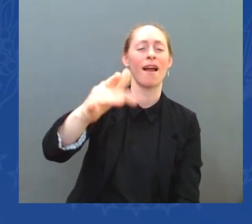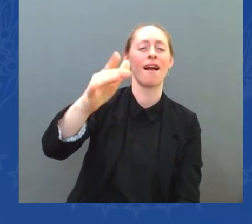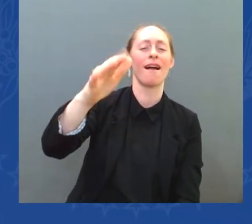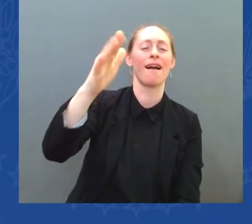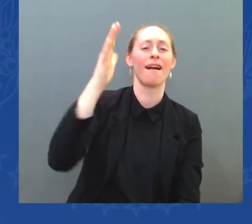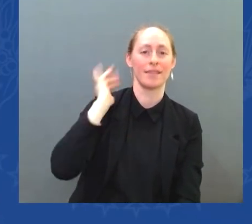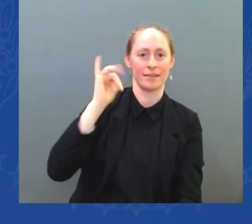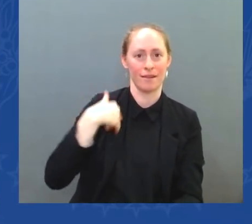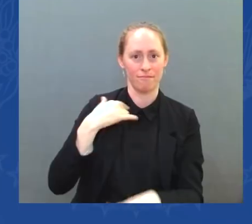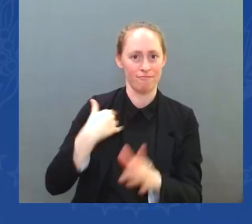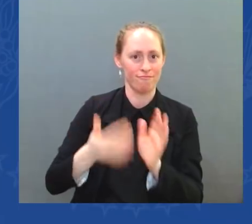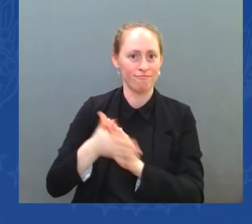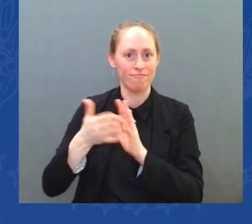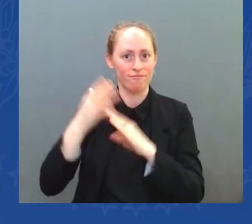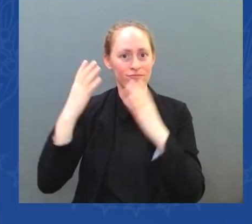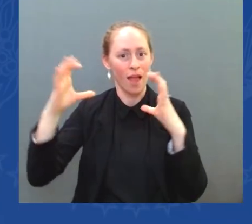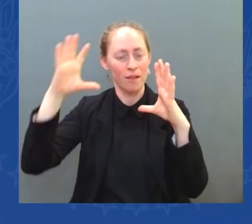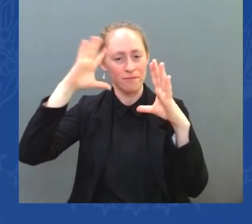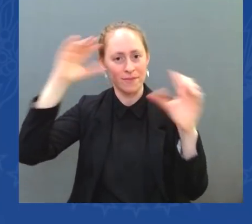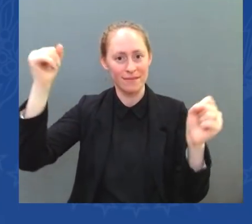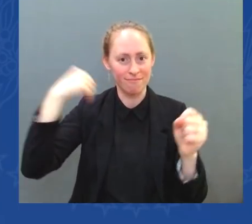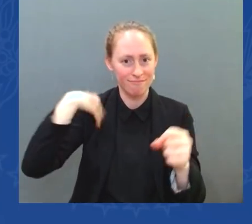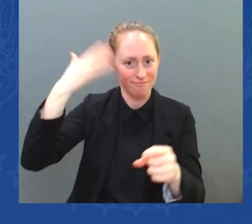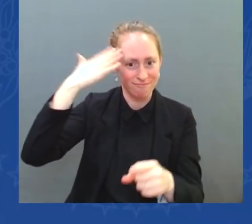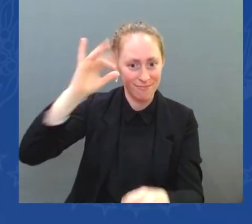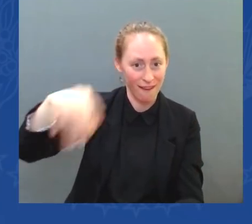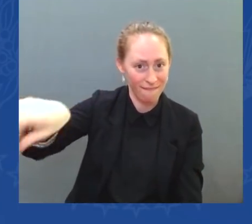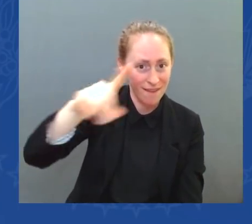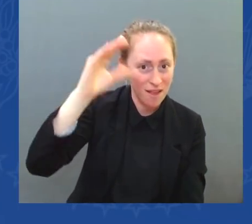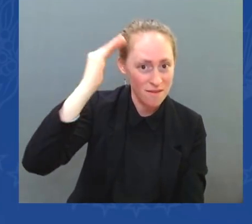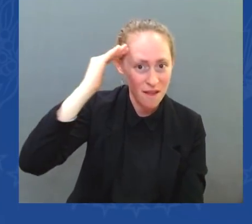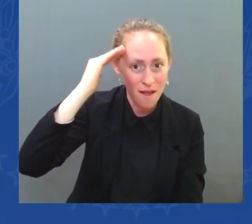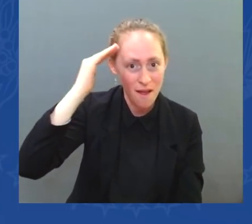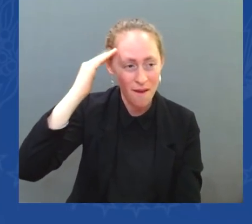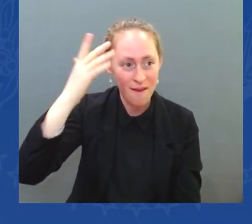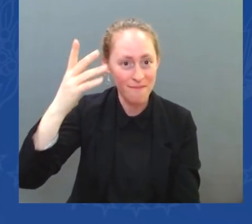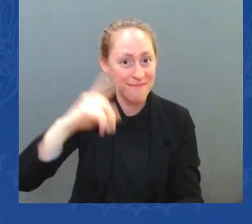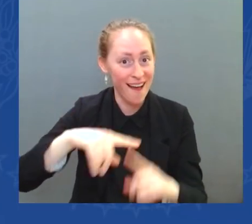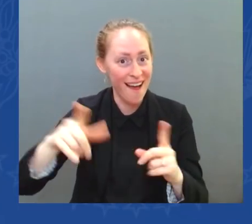And I -- my name is Jon- -- Joe Biden. I work for Congresswoman Axne.